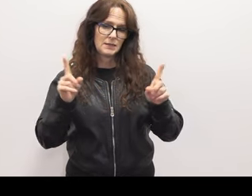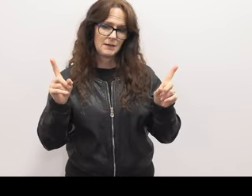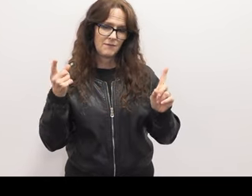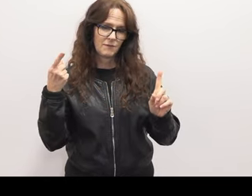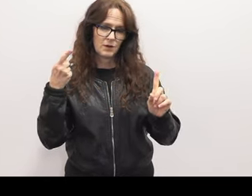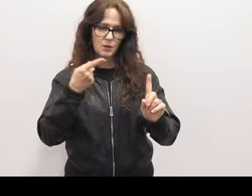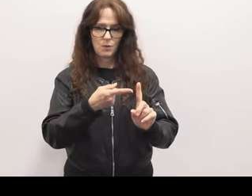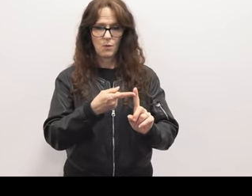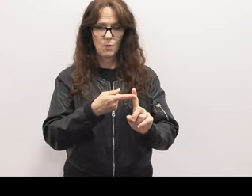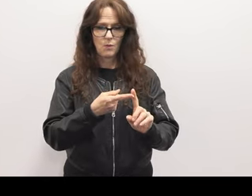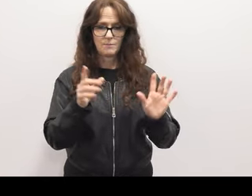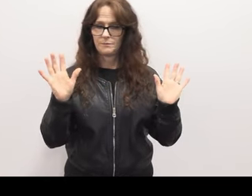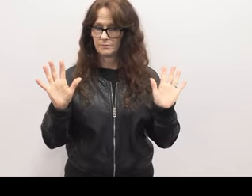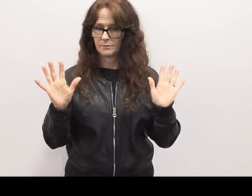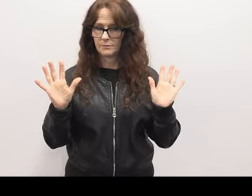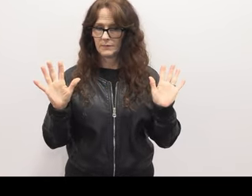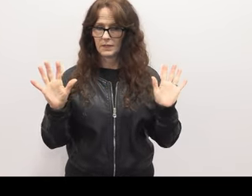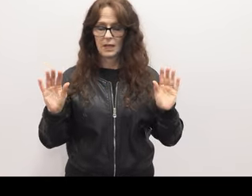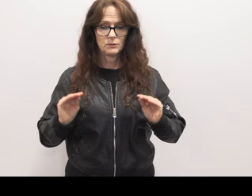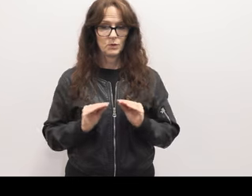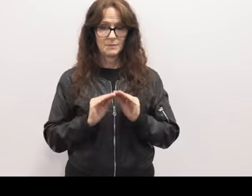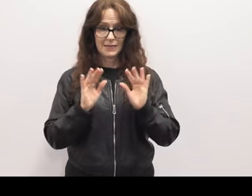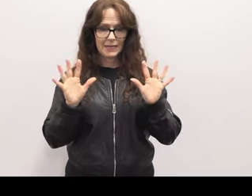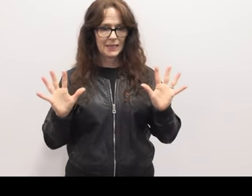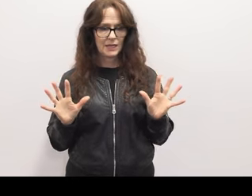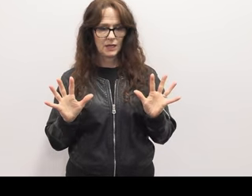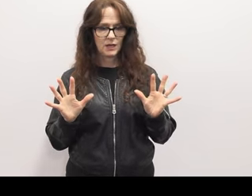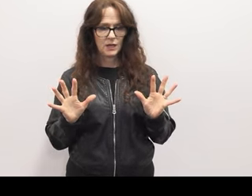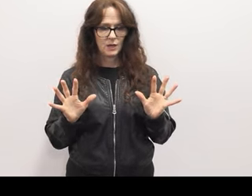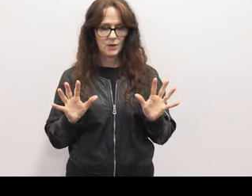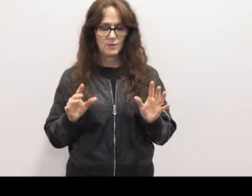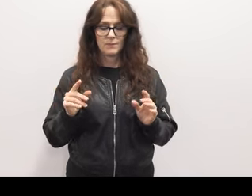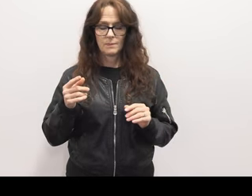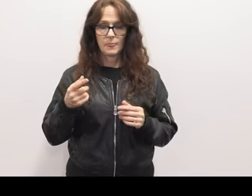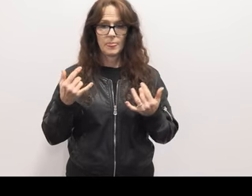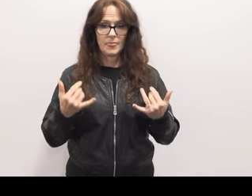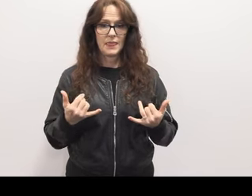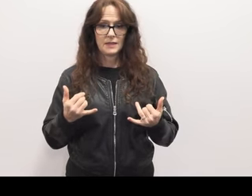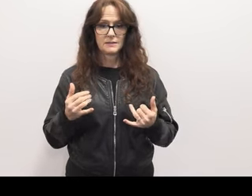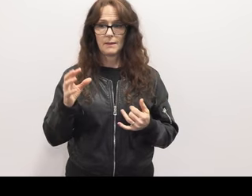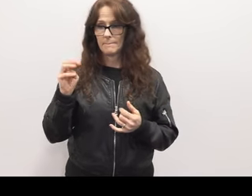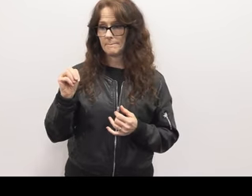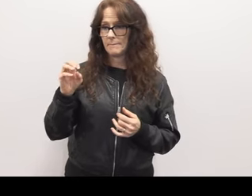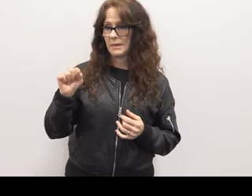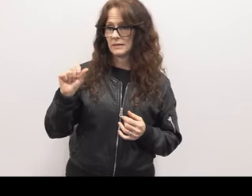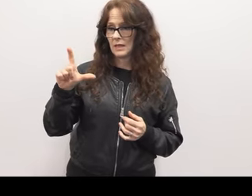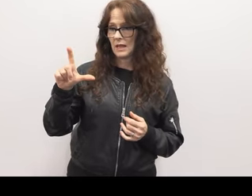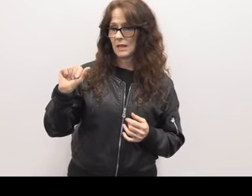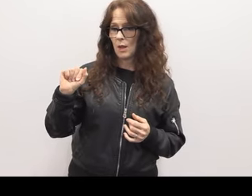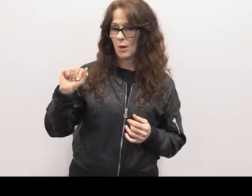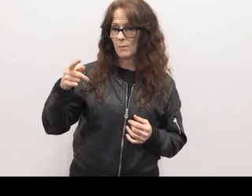So I'm just saying that to be really transparent. This is to the point of Ms. Lopez, this is measuring how many students